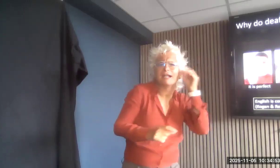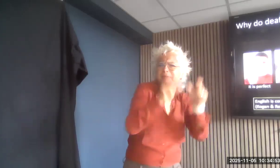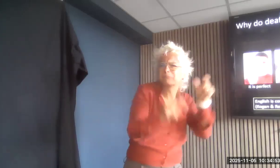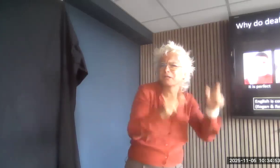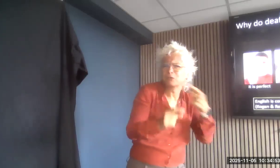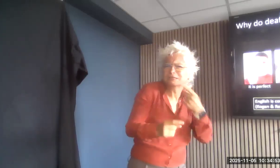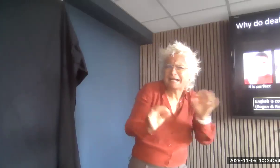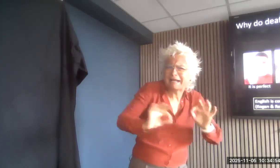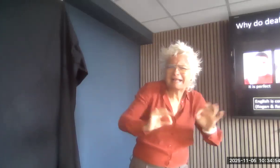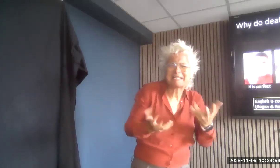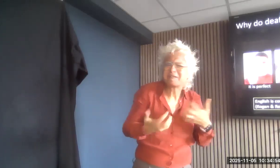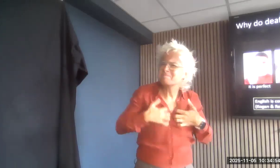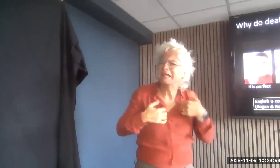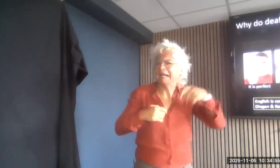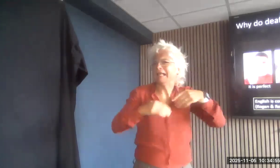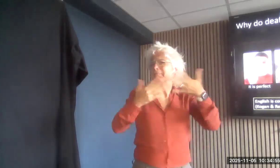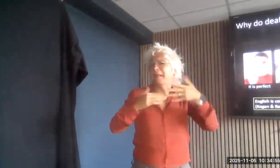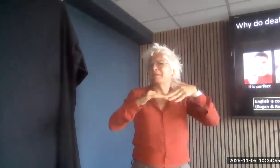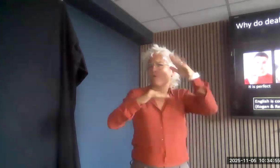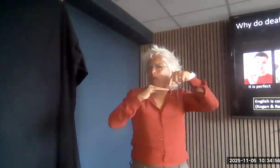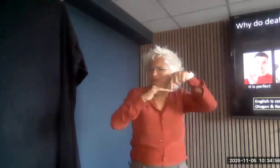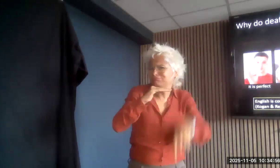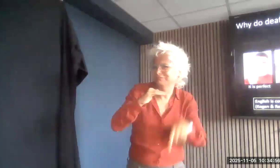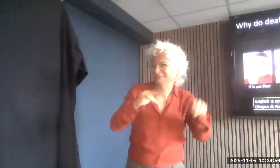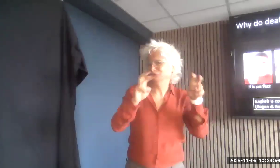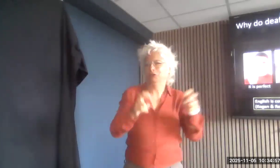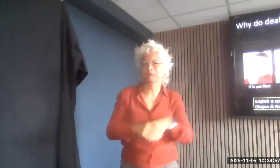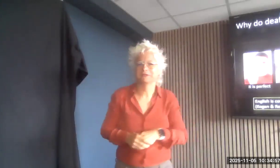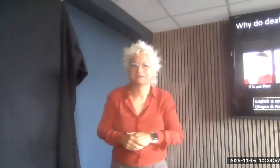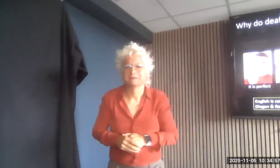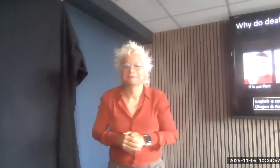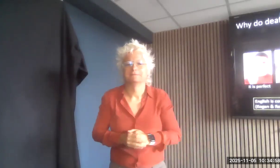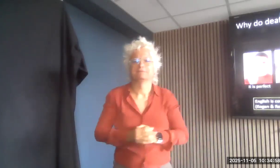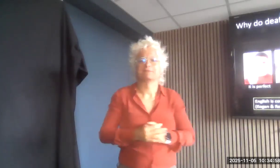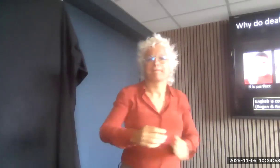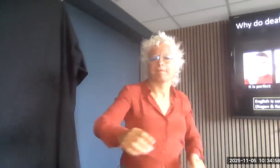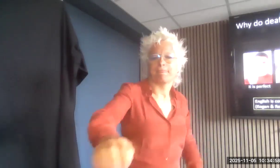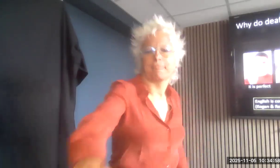But the ideology that came up again and again and again, where Deputy talked about International Sign, was that it was beautiful.